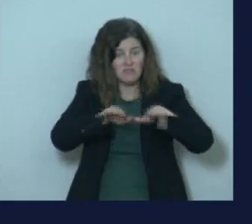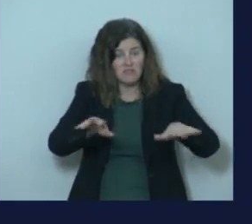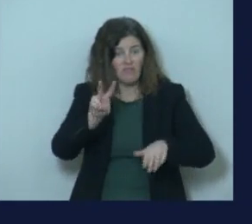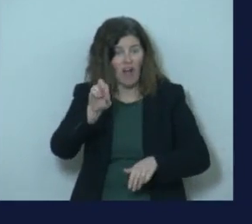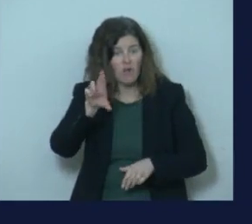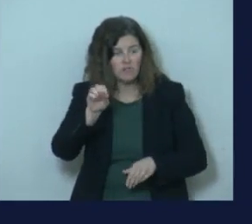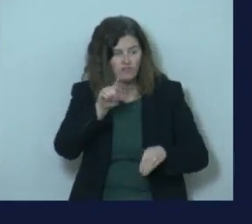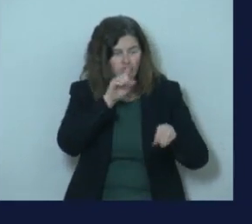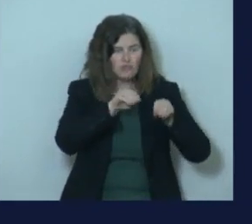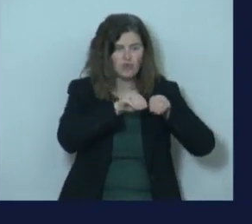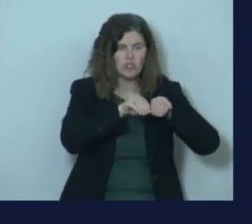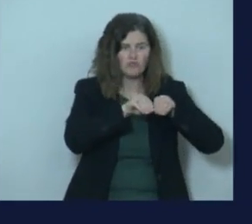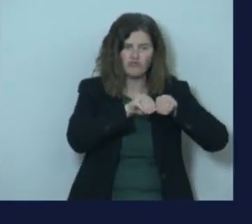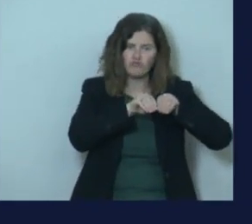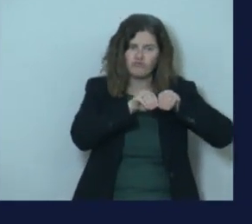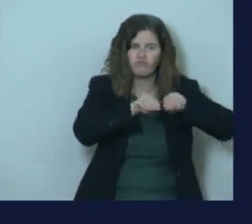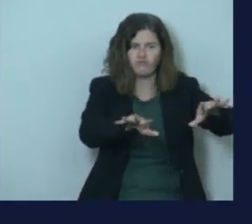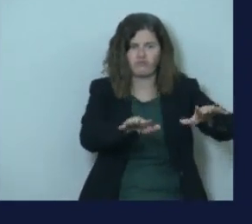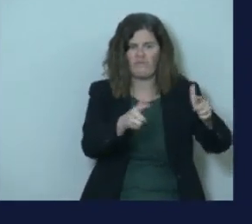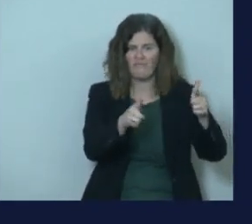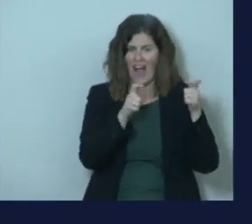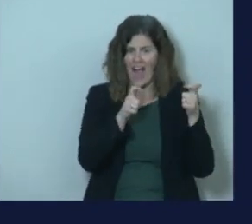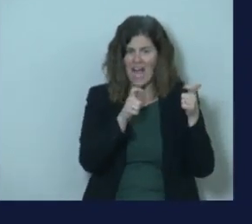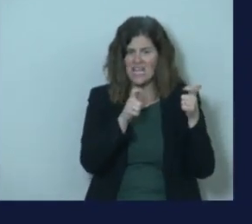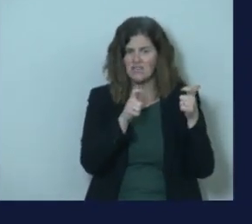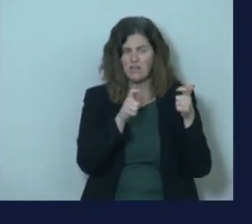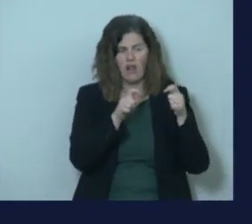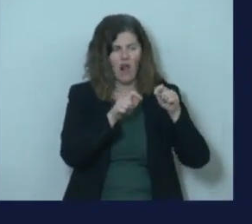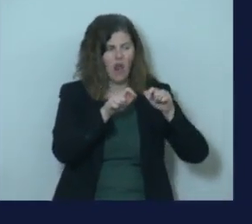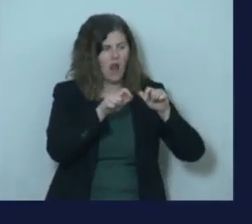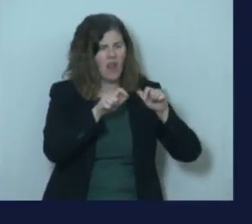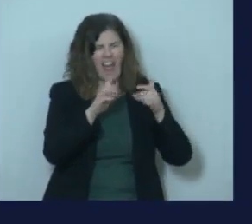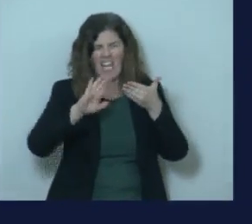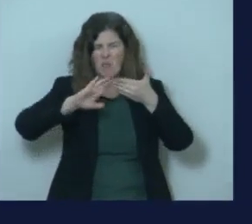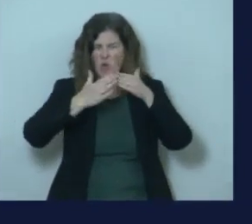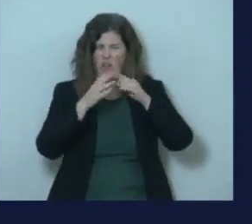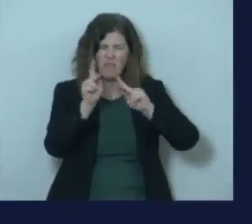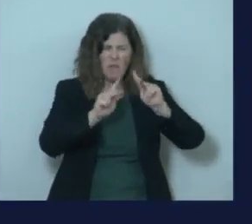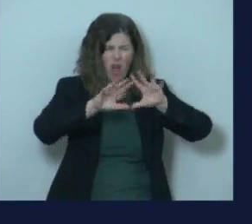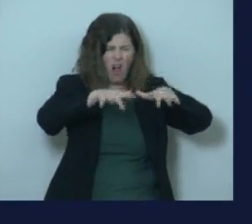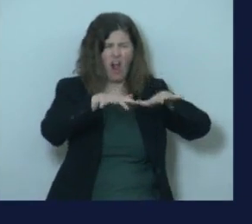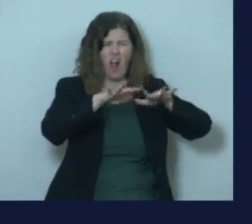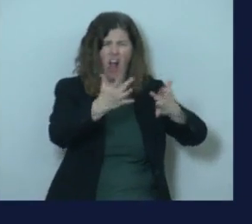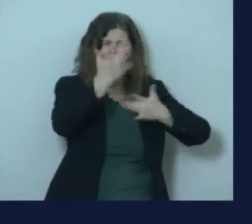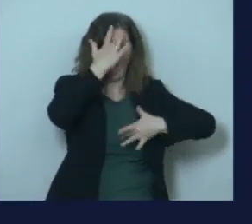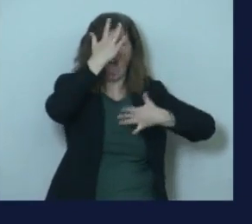NOT JUST THE RATE OF SPREADING BUT ALSO THE PREVALENCE.